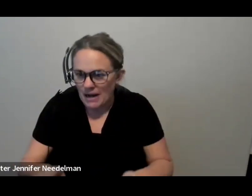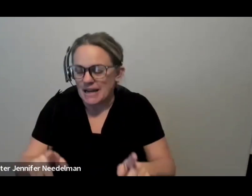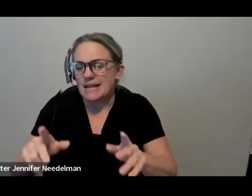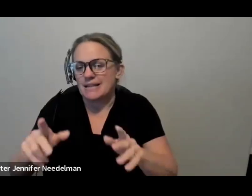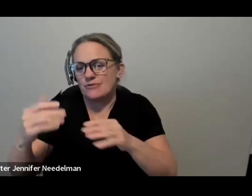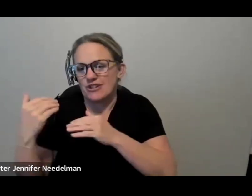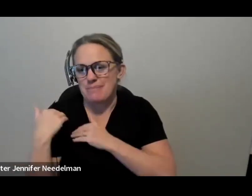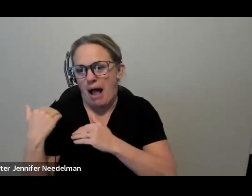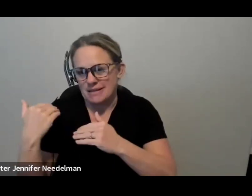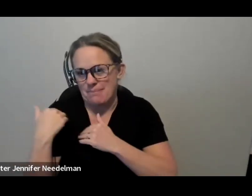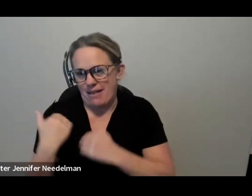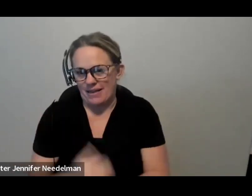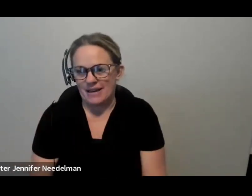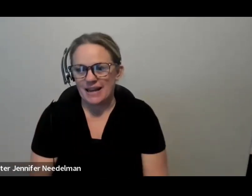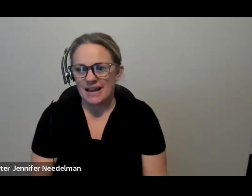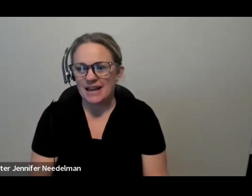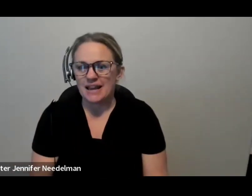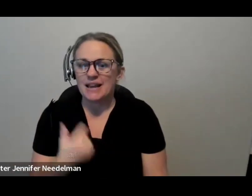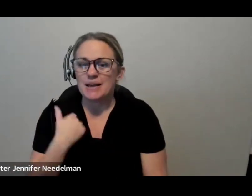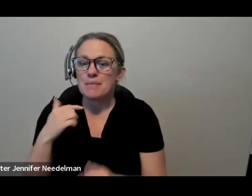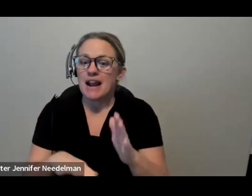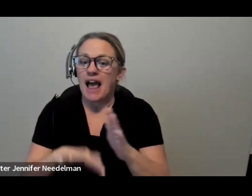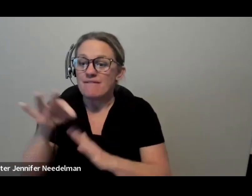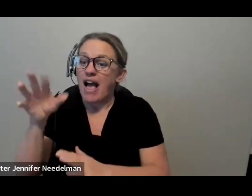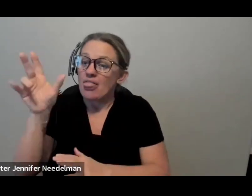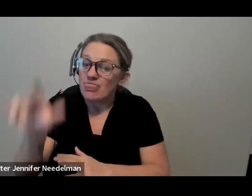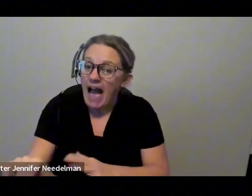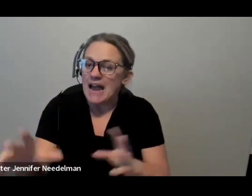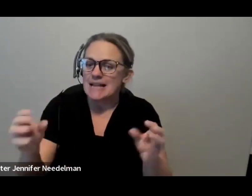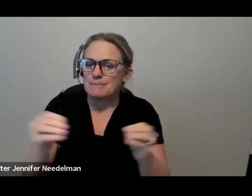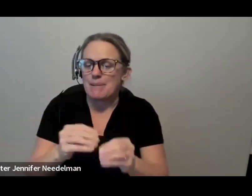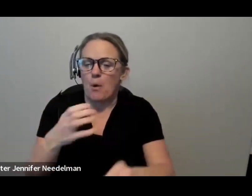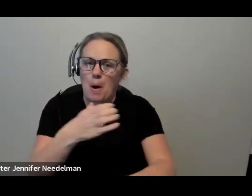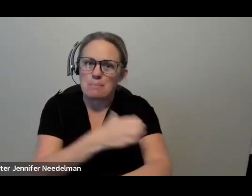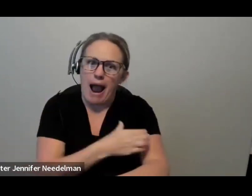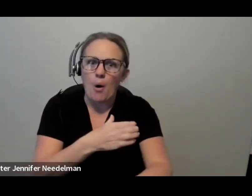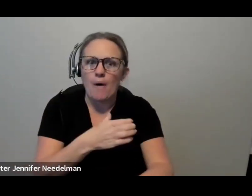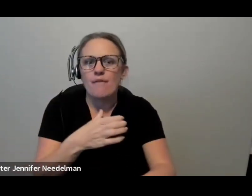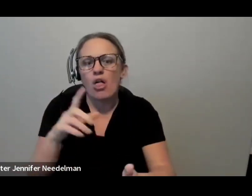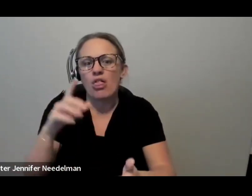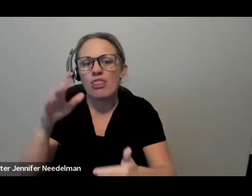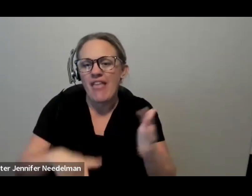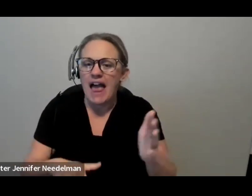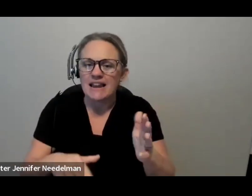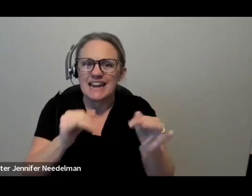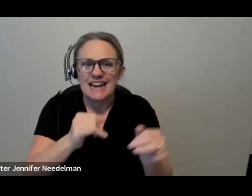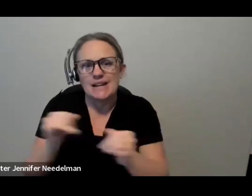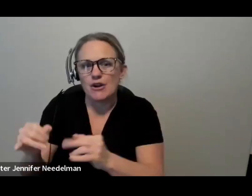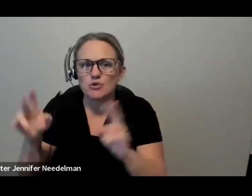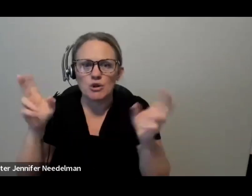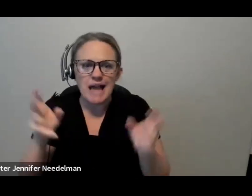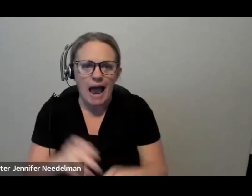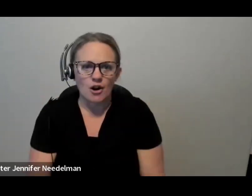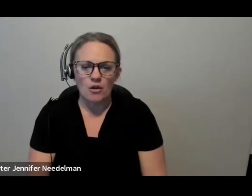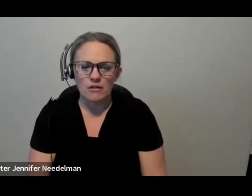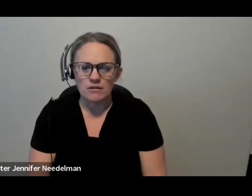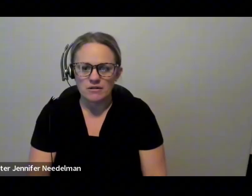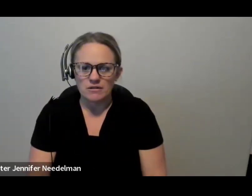But if anything I've found that has been more powerful than trying to have it in your job title. Because you can't be an accessibility unicorn.